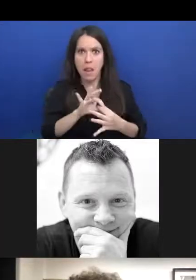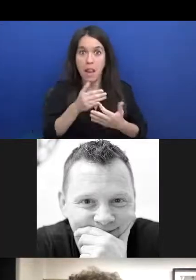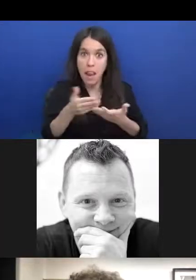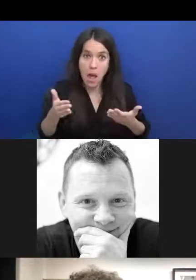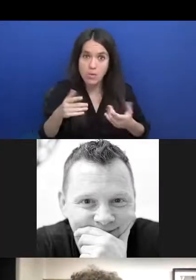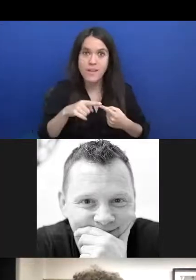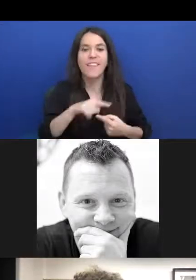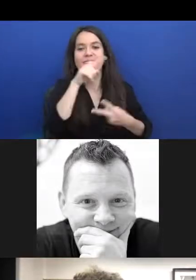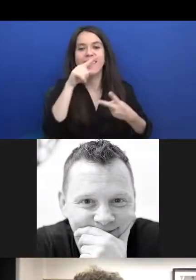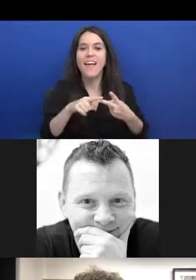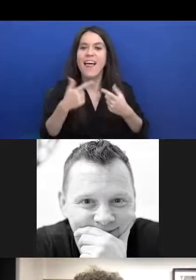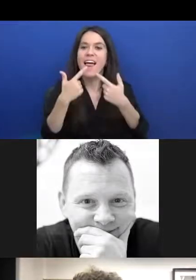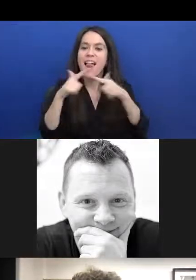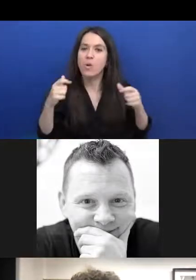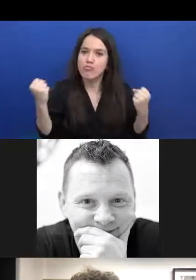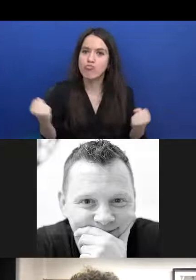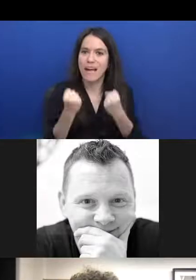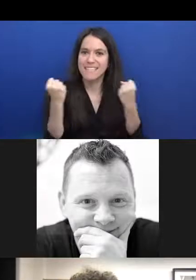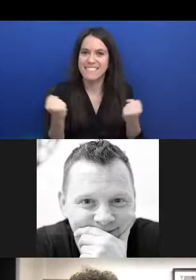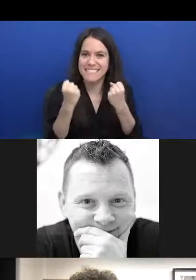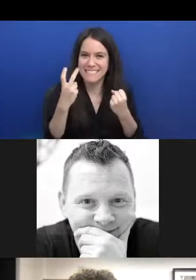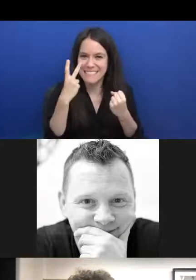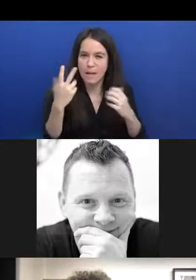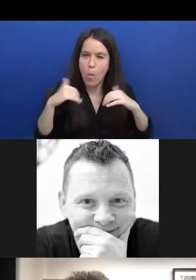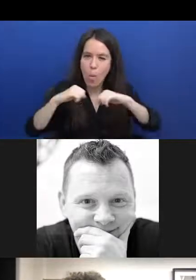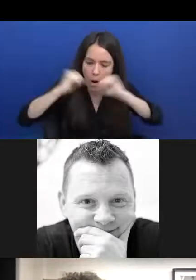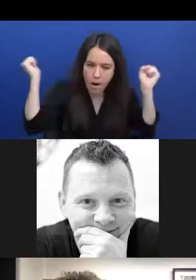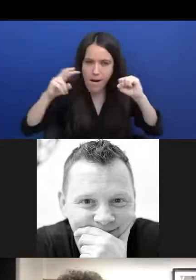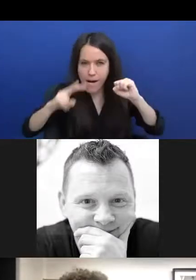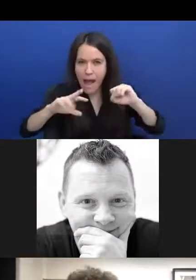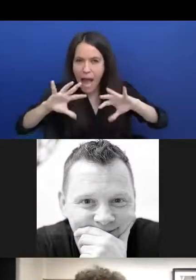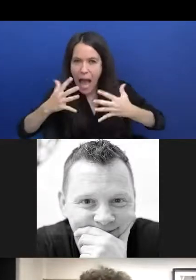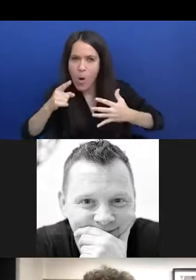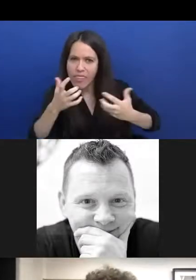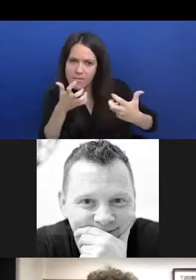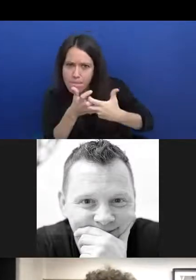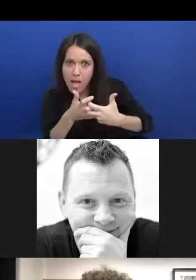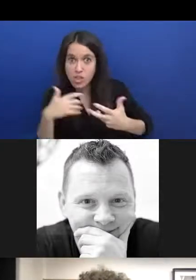and tried to look at how they matched or didn't match with language ideologies